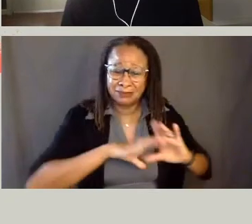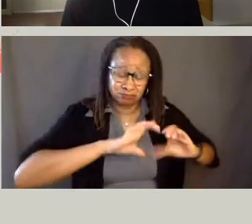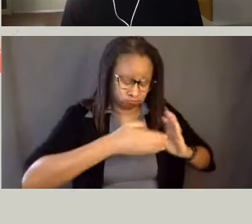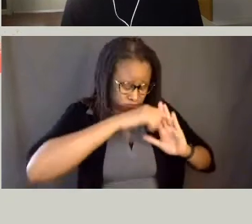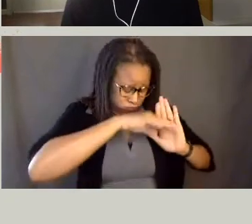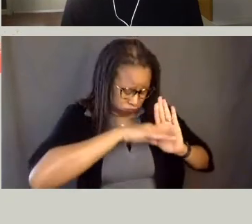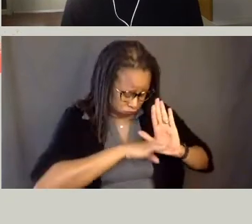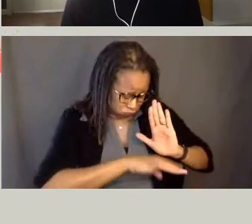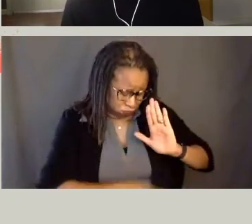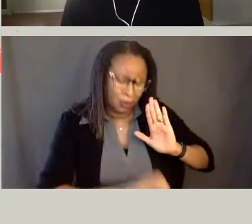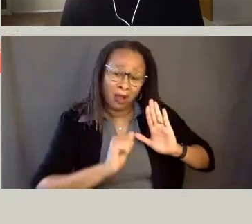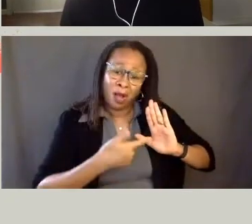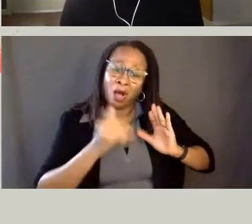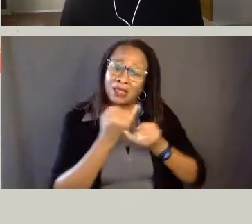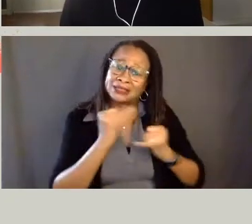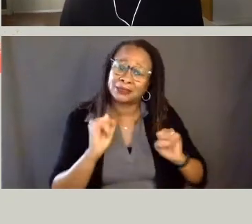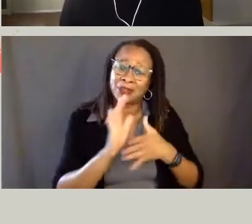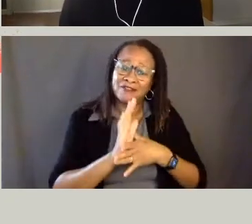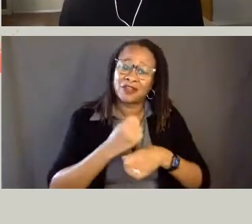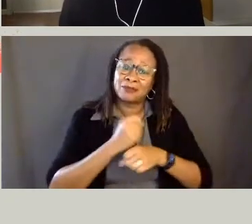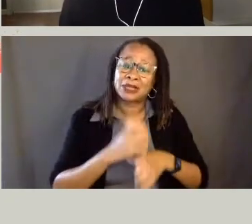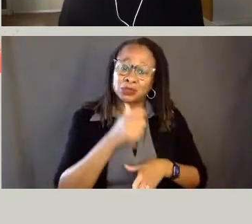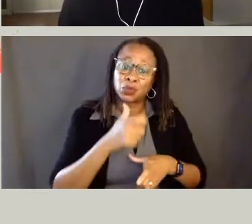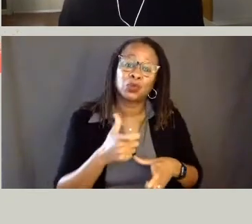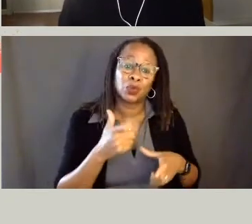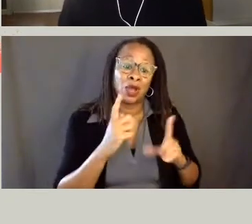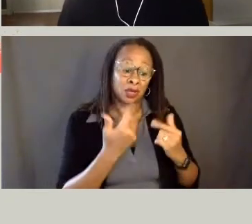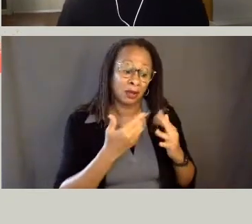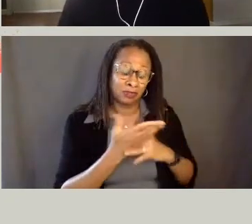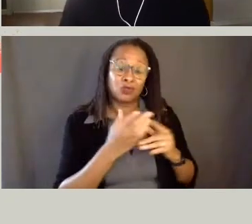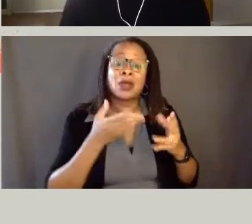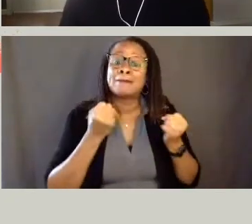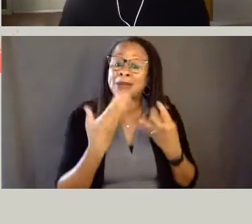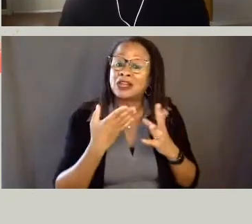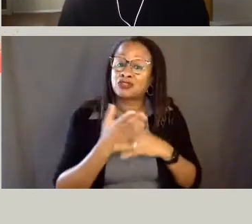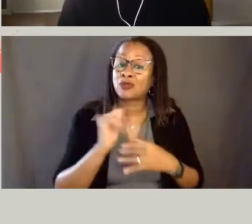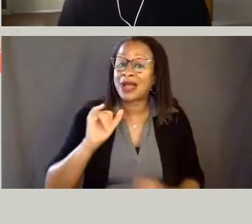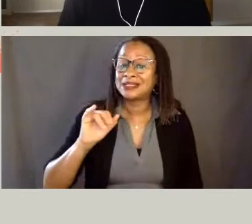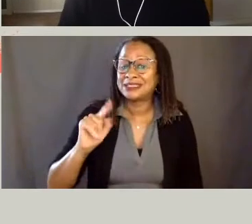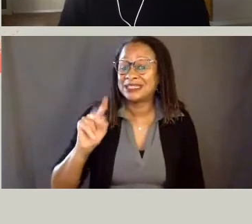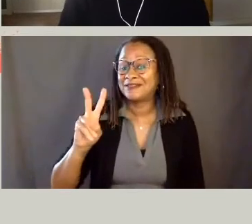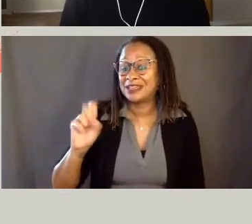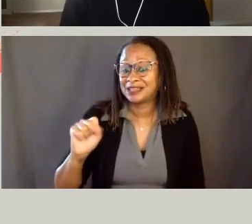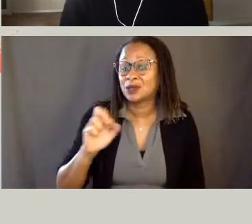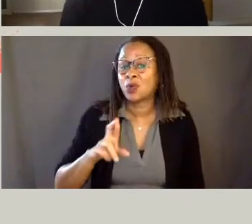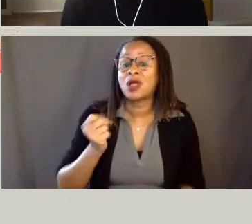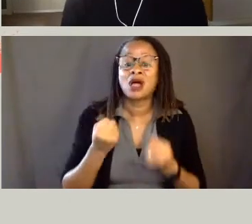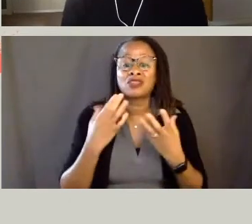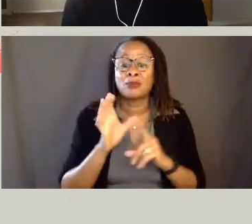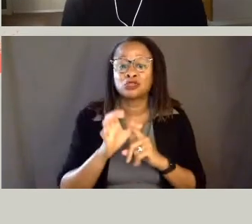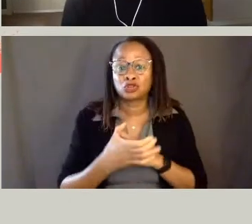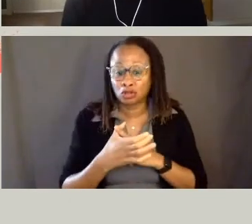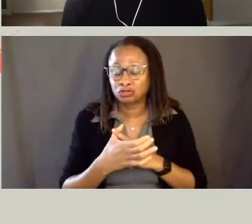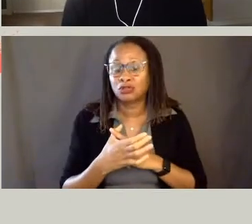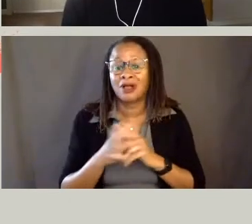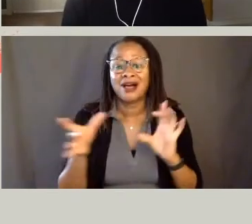of independent filmmakers who've come through, many through ITVS or the Multicultural Alliance, and now Firelight is part of that too.